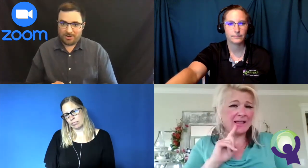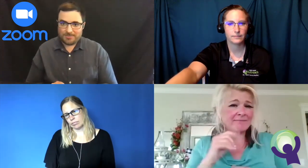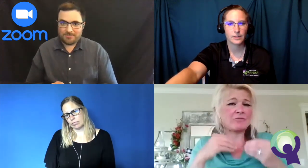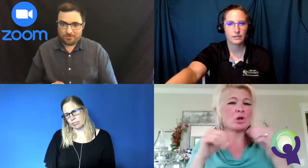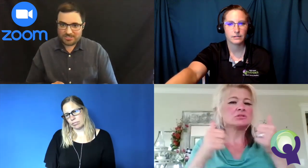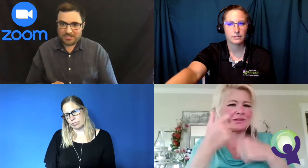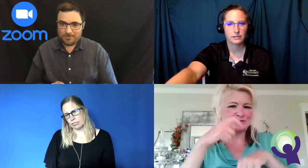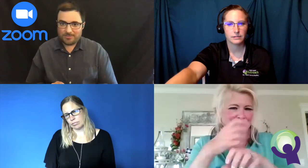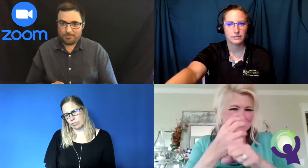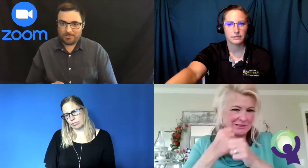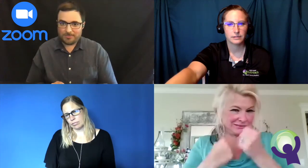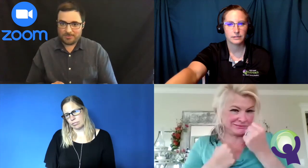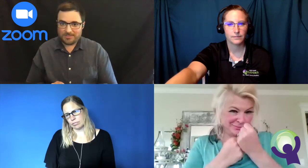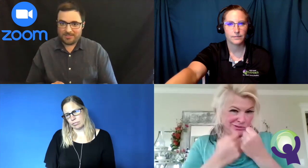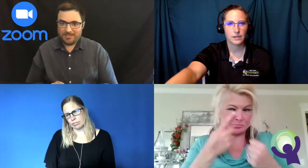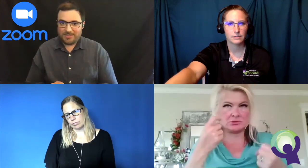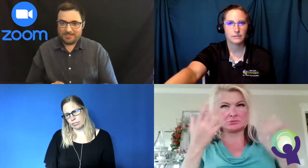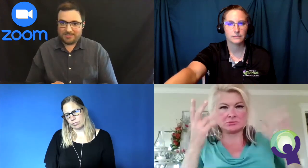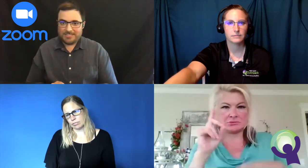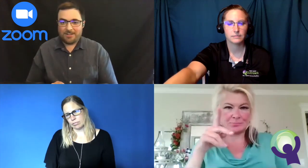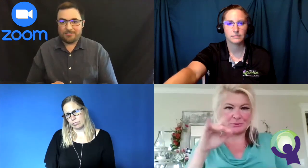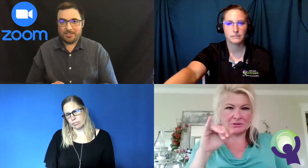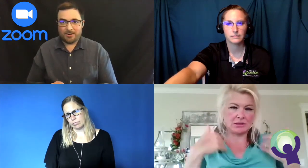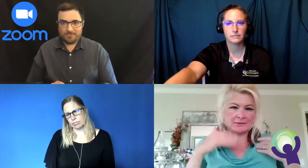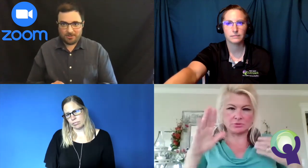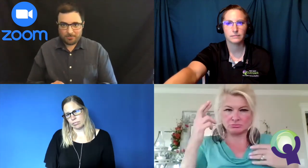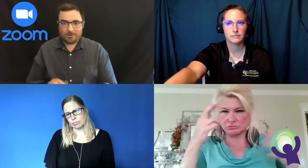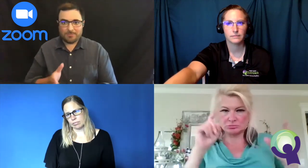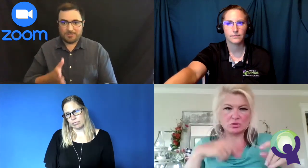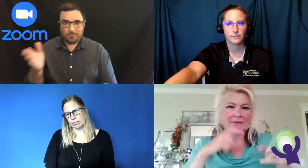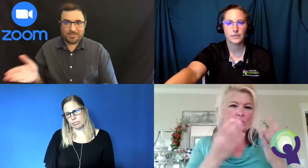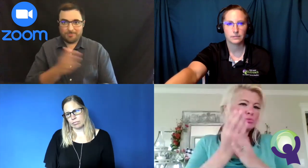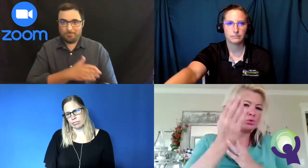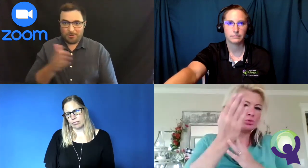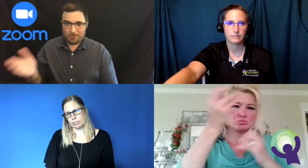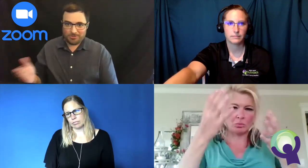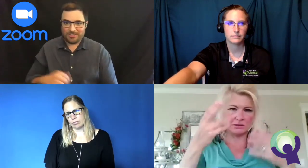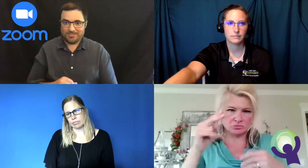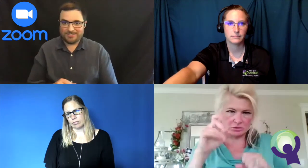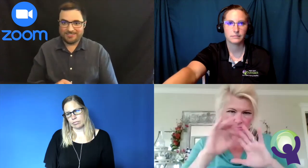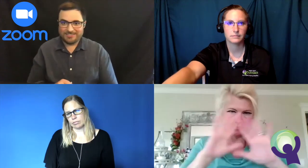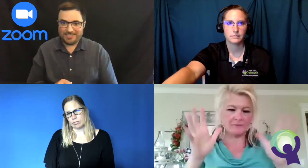programs unfortunately with programs with deaf and hard of hearing programs supporting both it